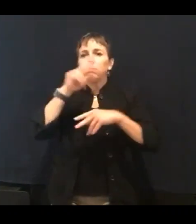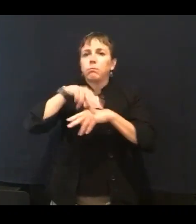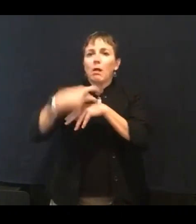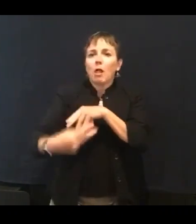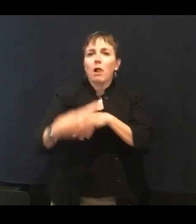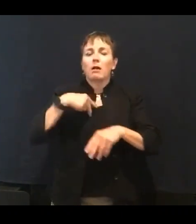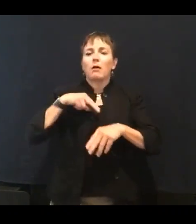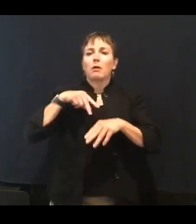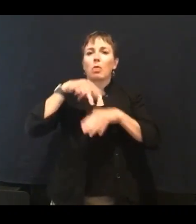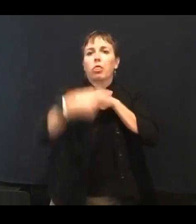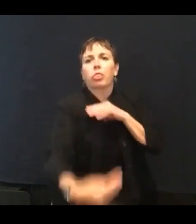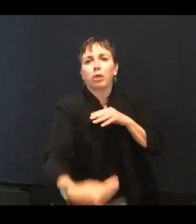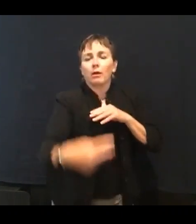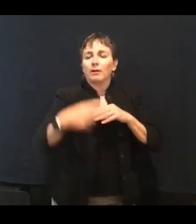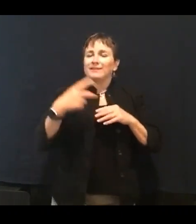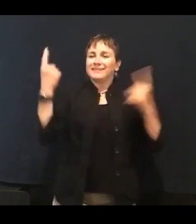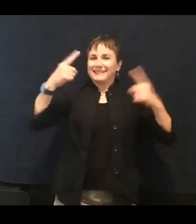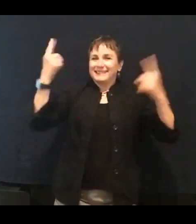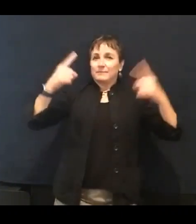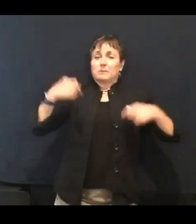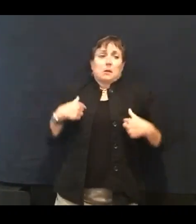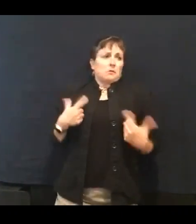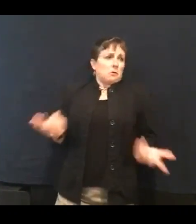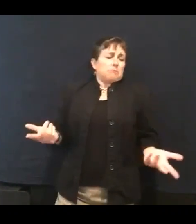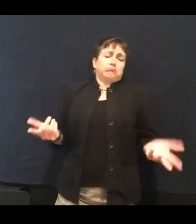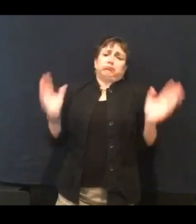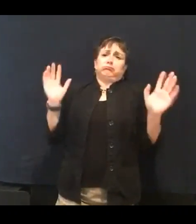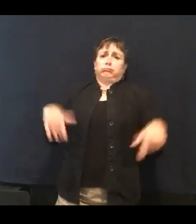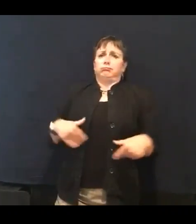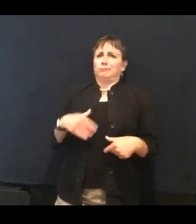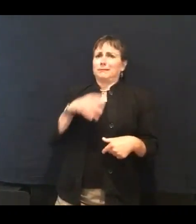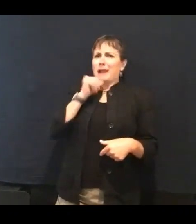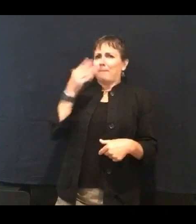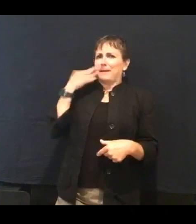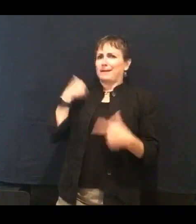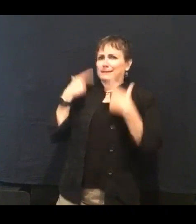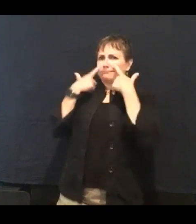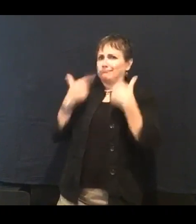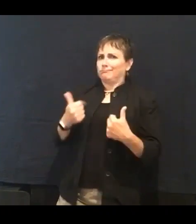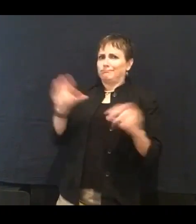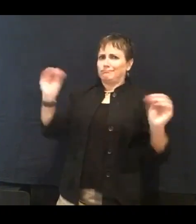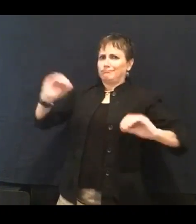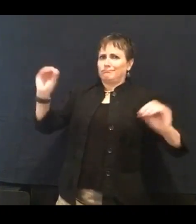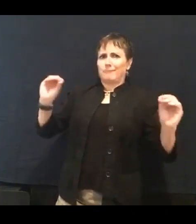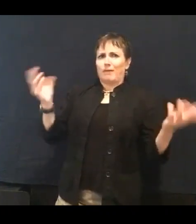no reason to believe that this clumsiness was the result of visual problems.